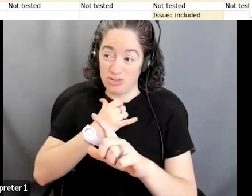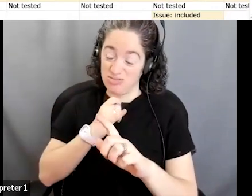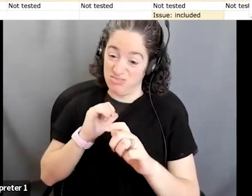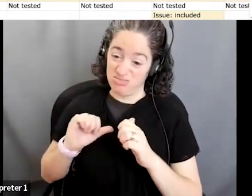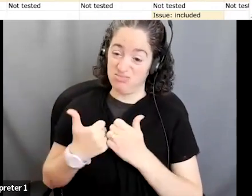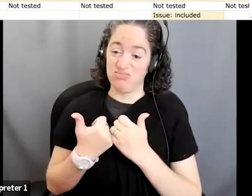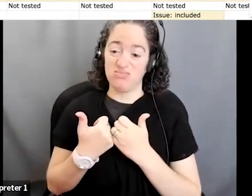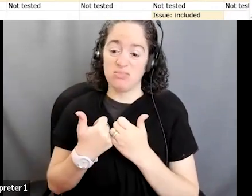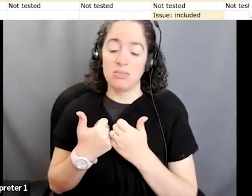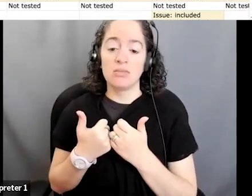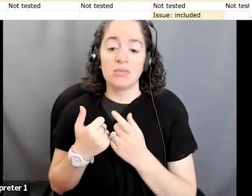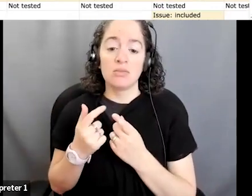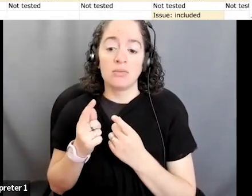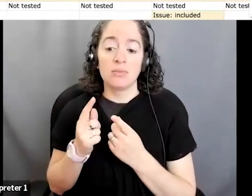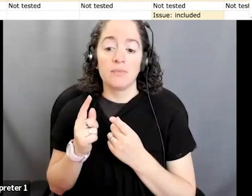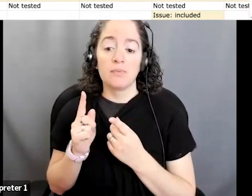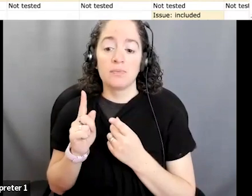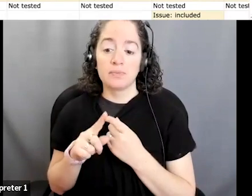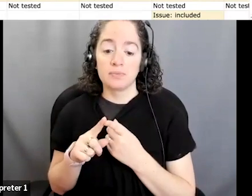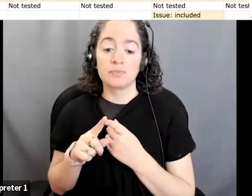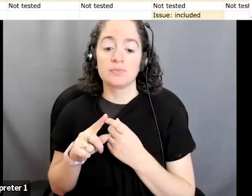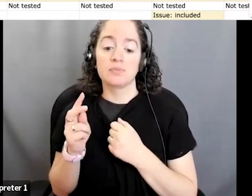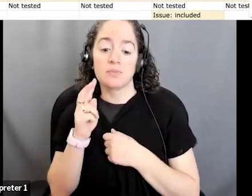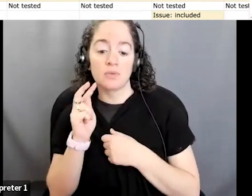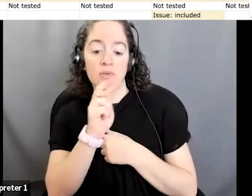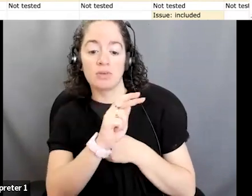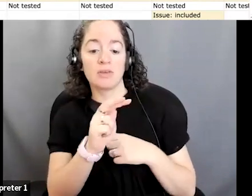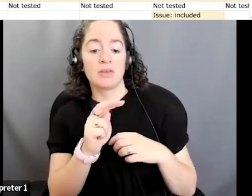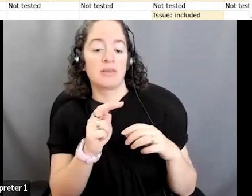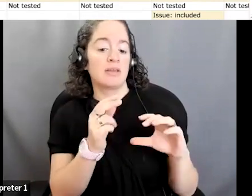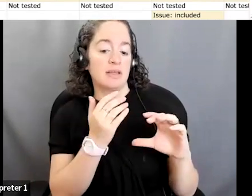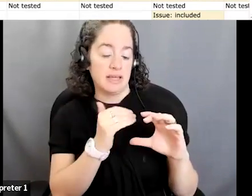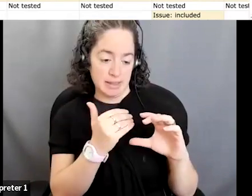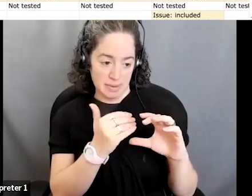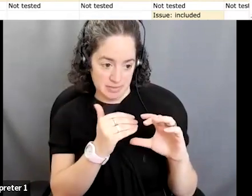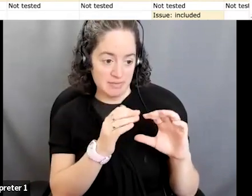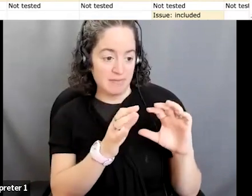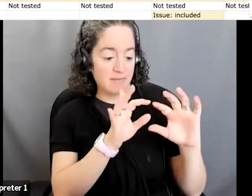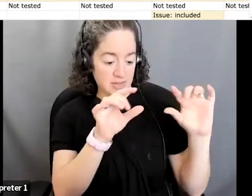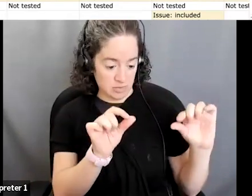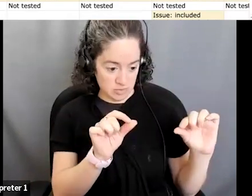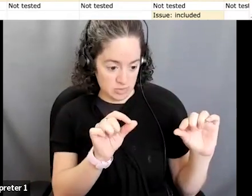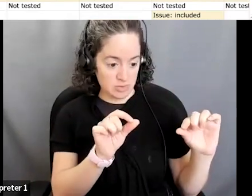When we went to the email field and then we left the email field to return to a previous field,